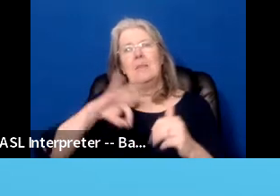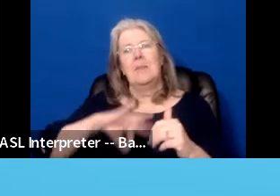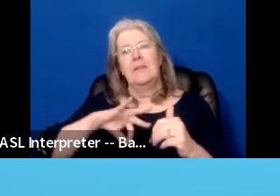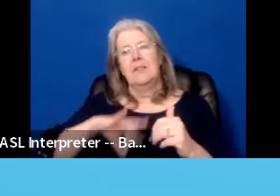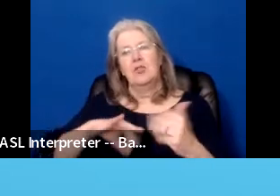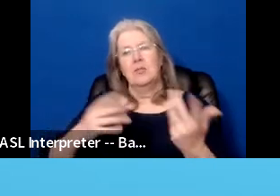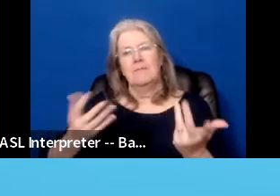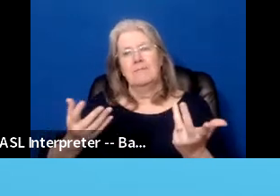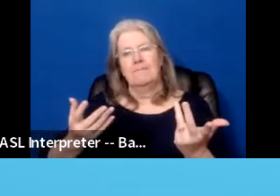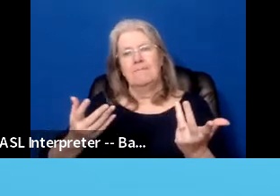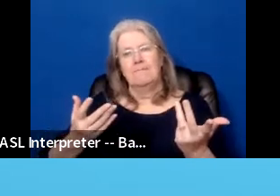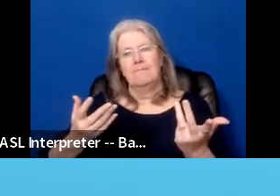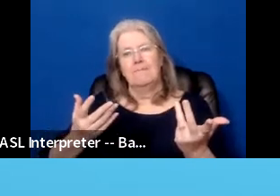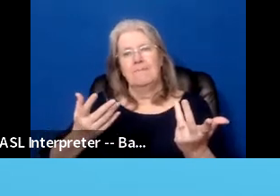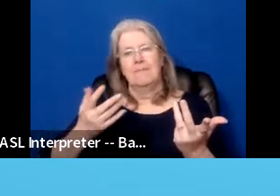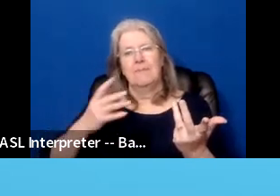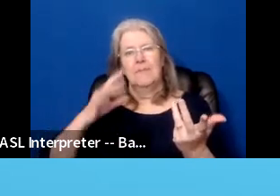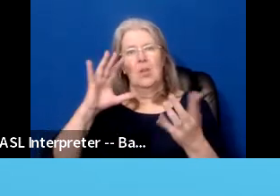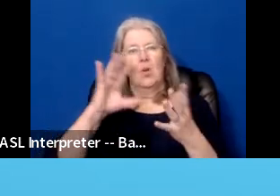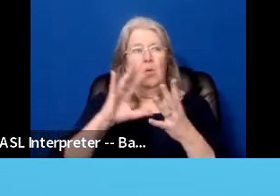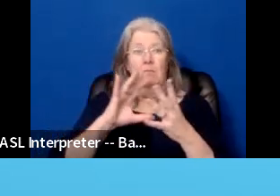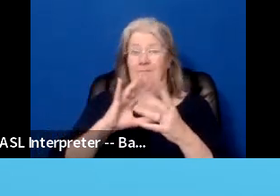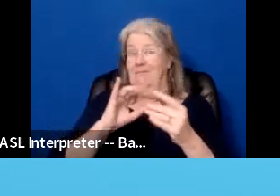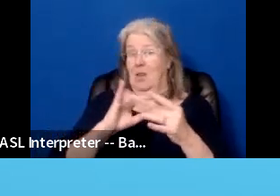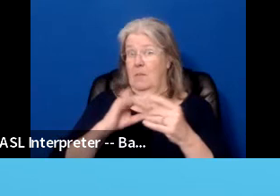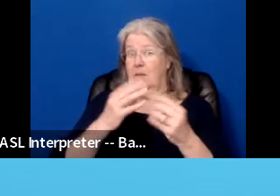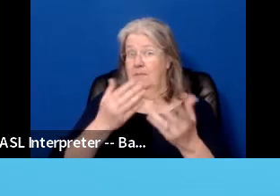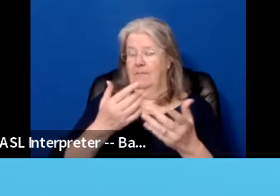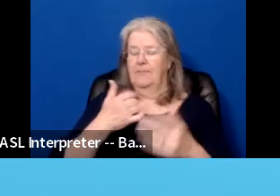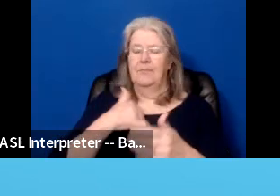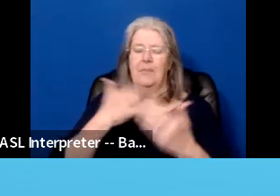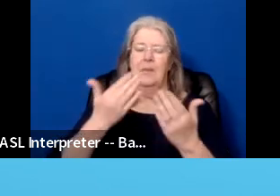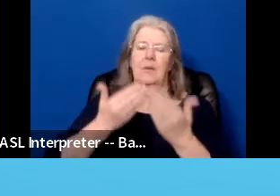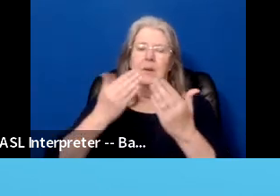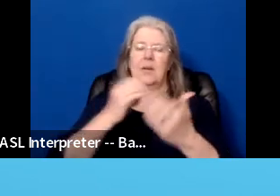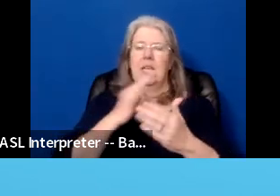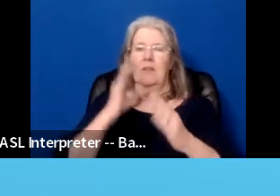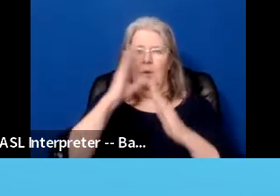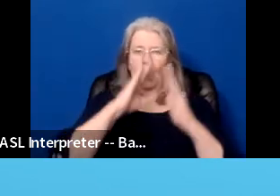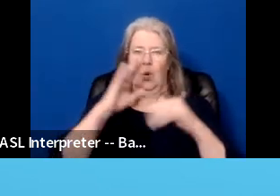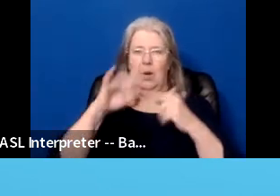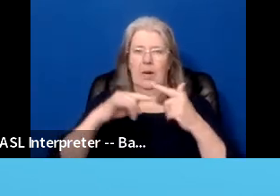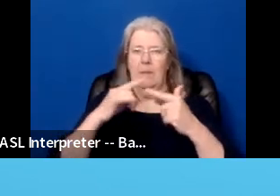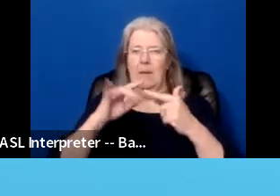I guess they're looking for a comment on that. Dr. Klemsz: So I would recommend that if you're worried when you're out in a situation,